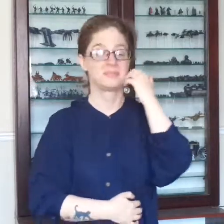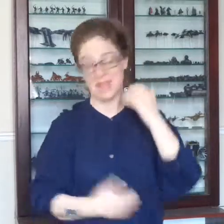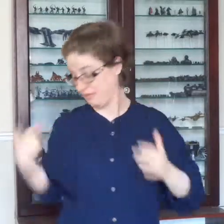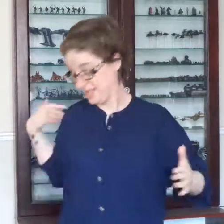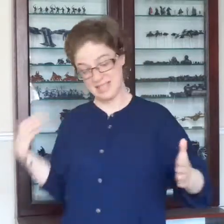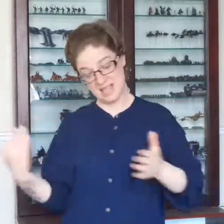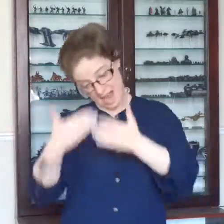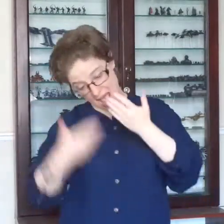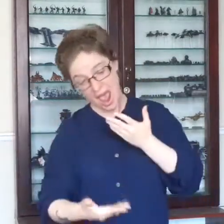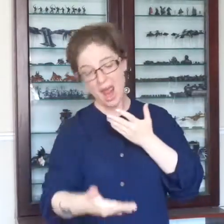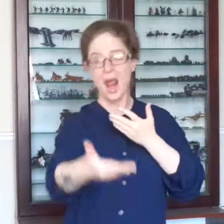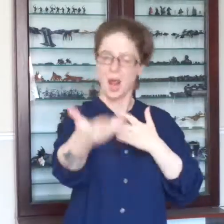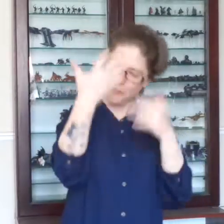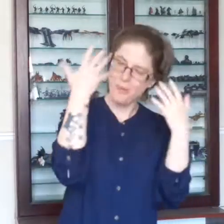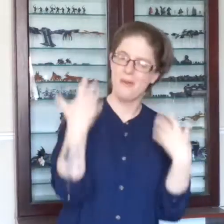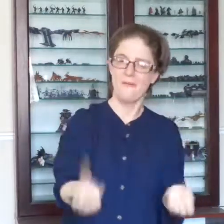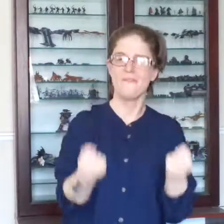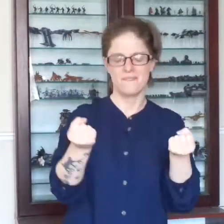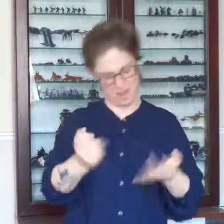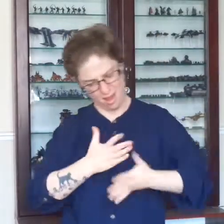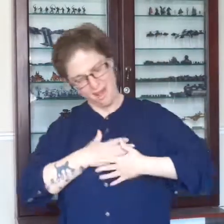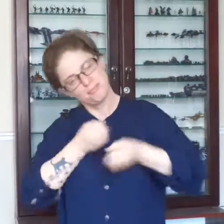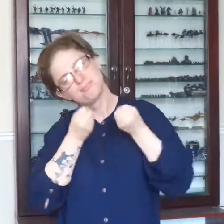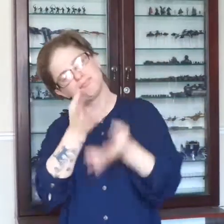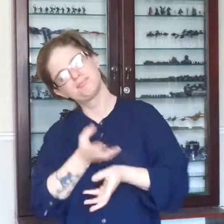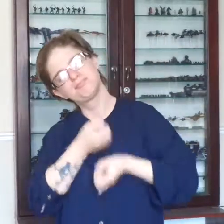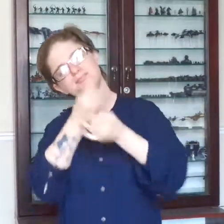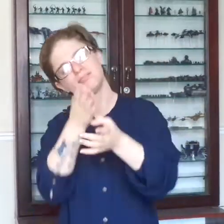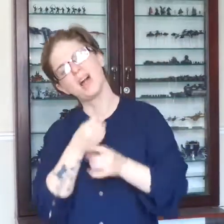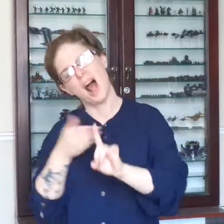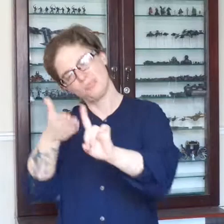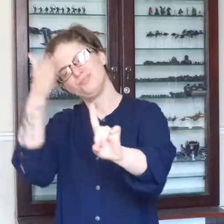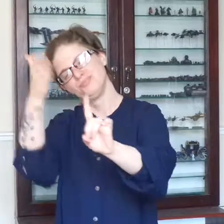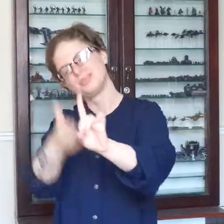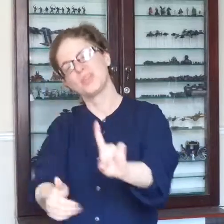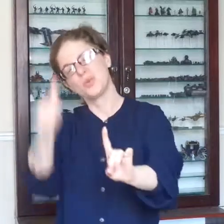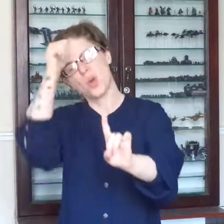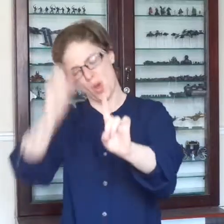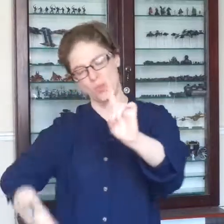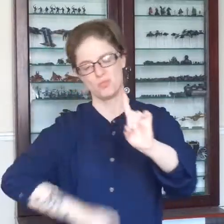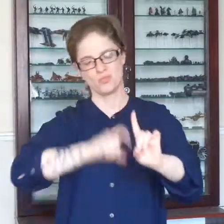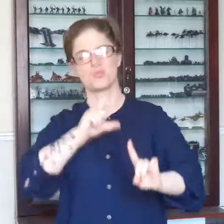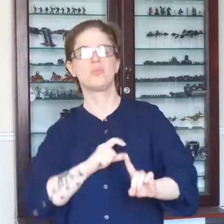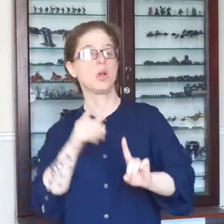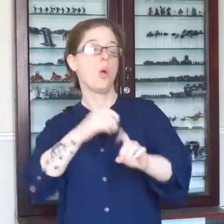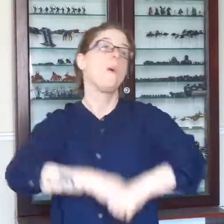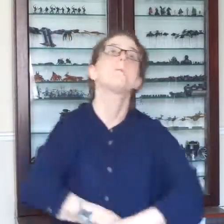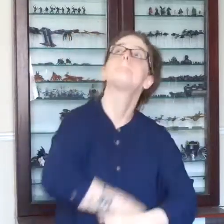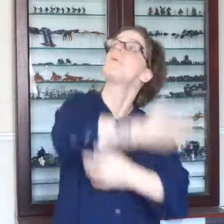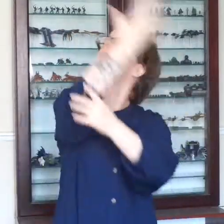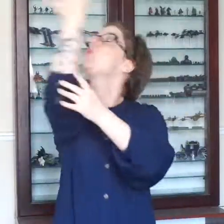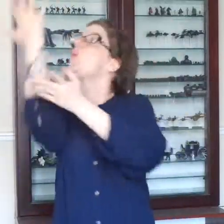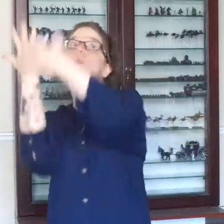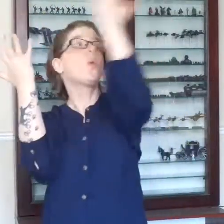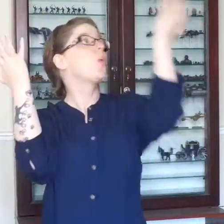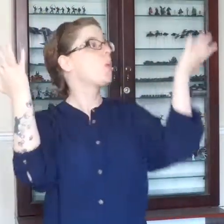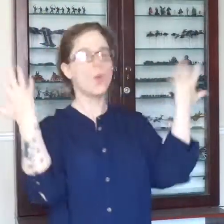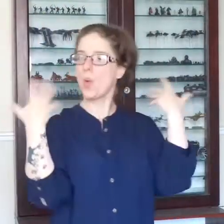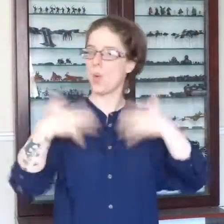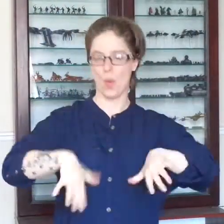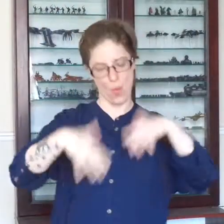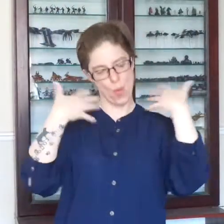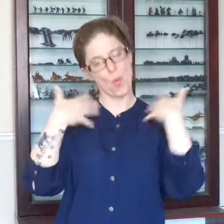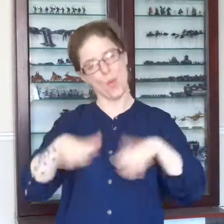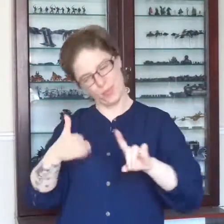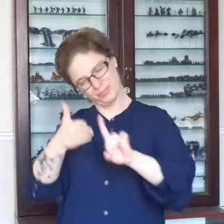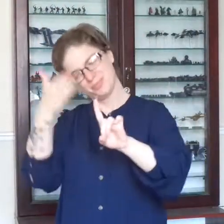I've got time, I've got love Got confidence you'll rise above